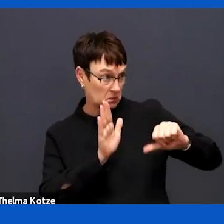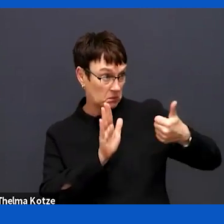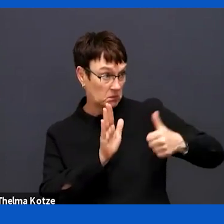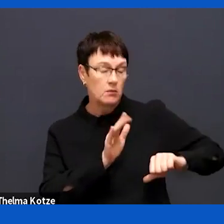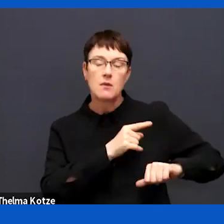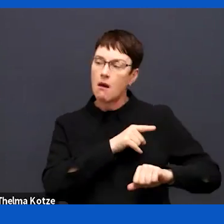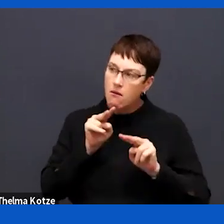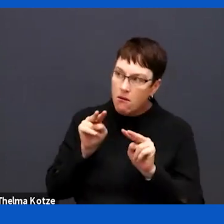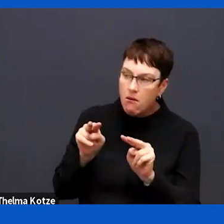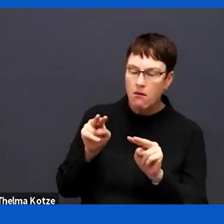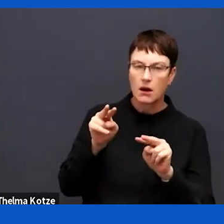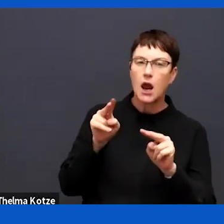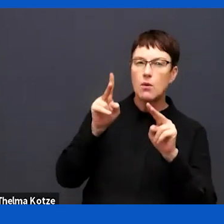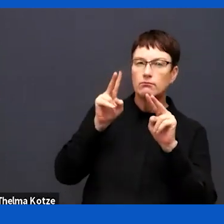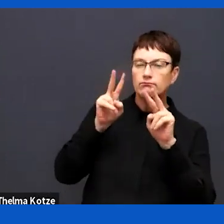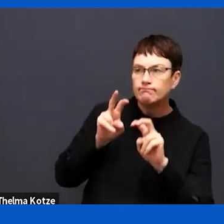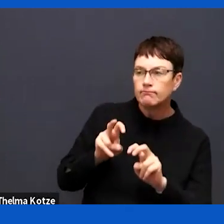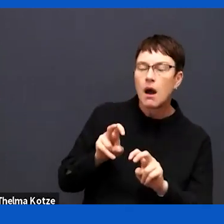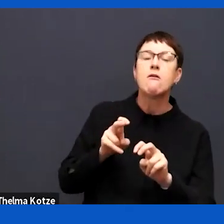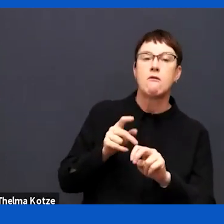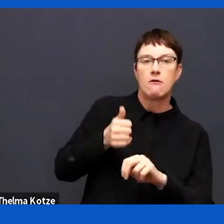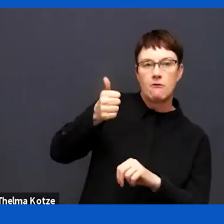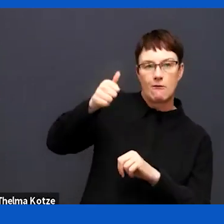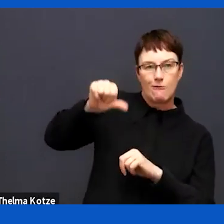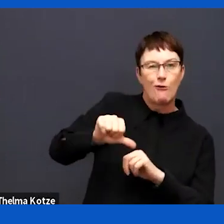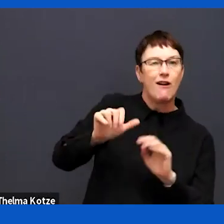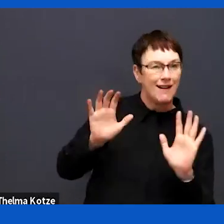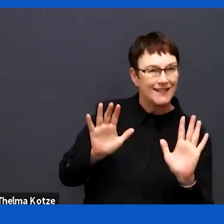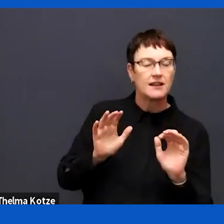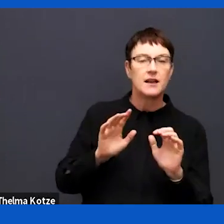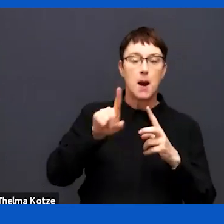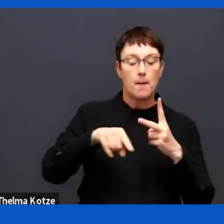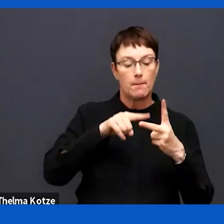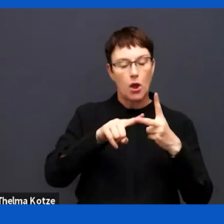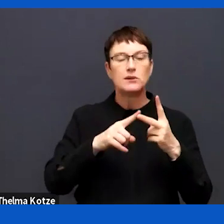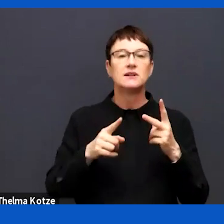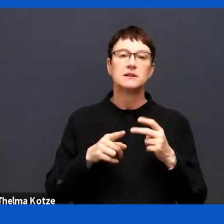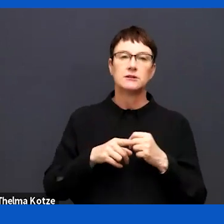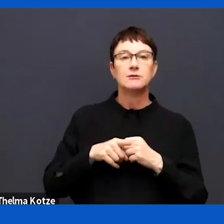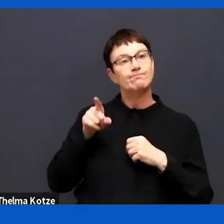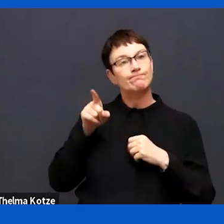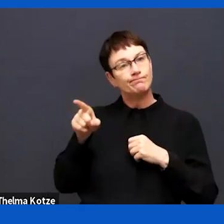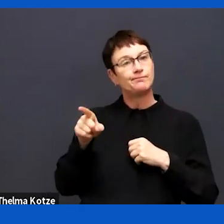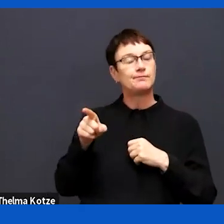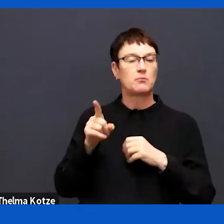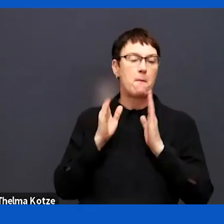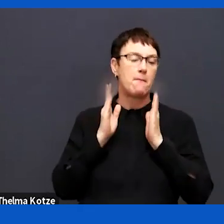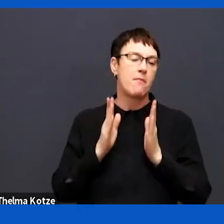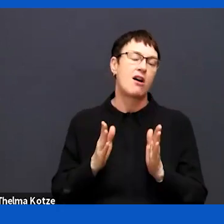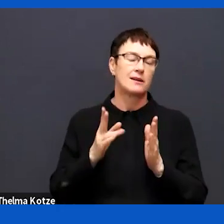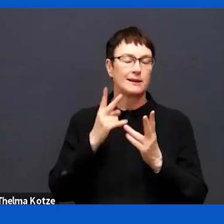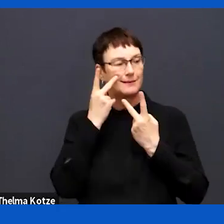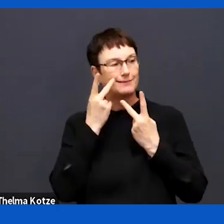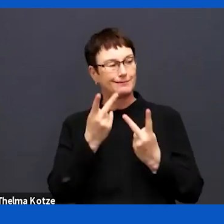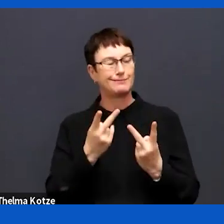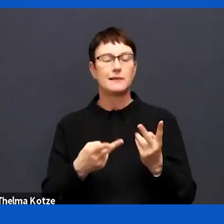Accessibility is a long-term commitment and not a quick solution. Also for the Public